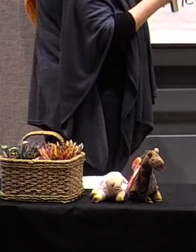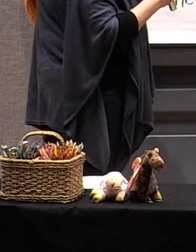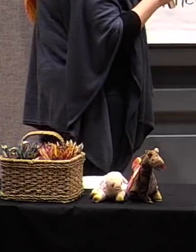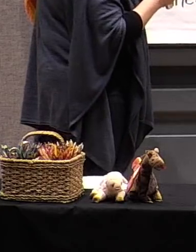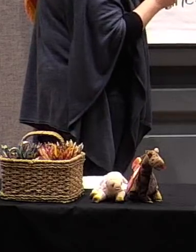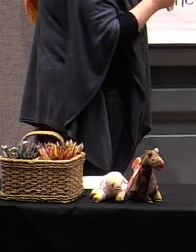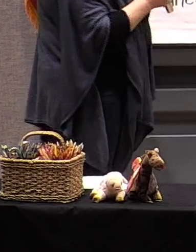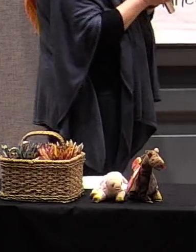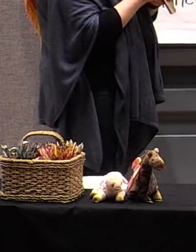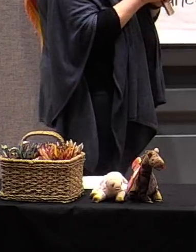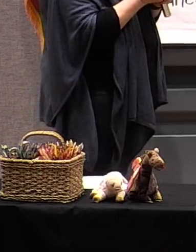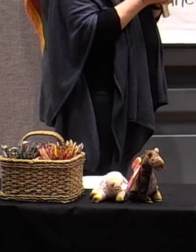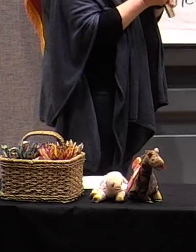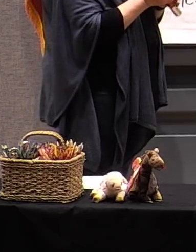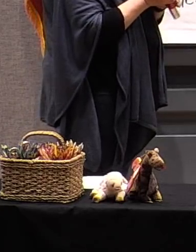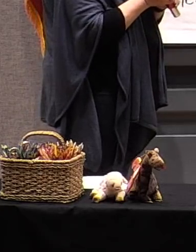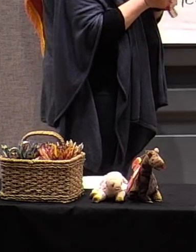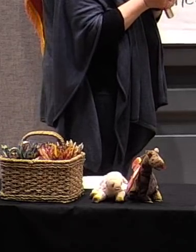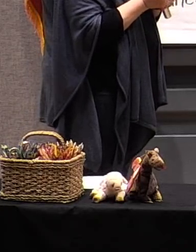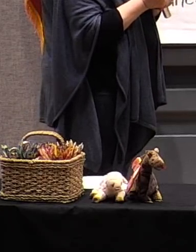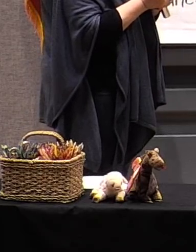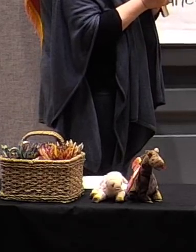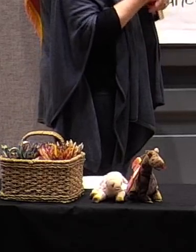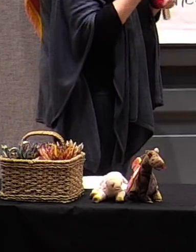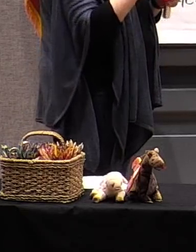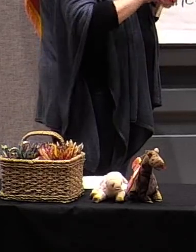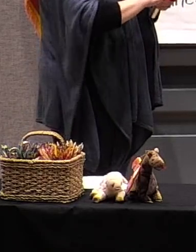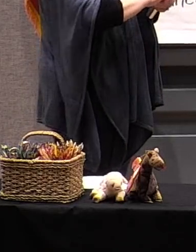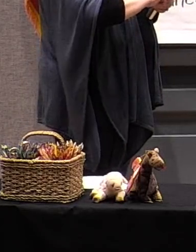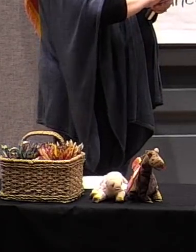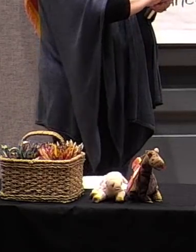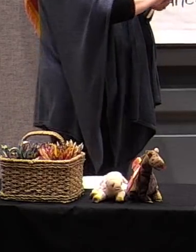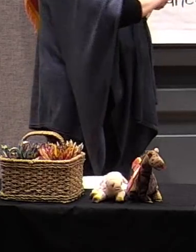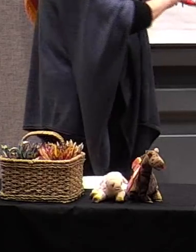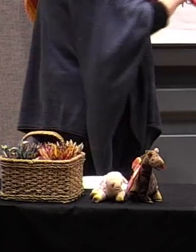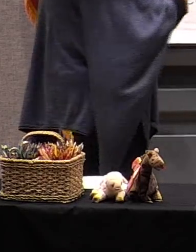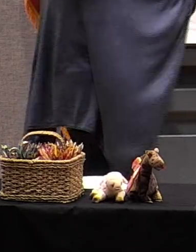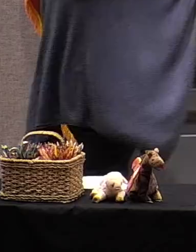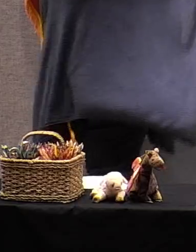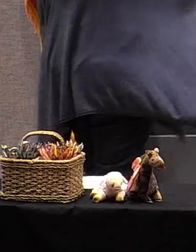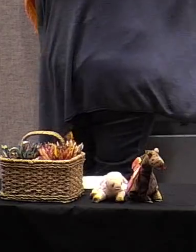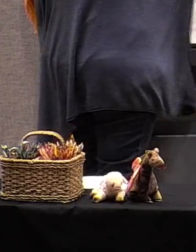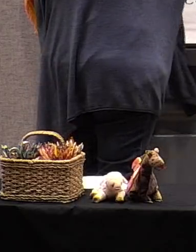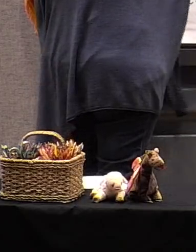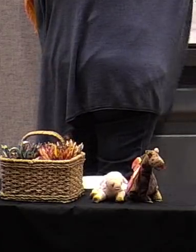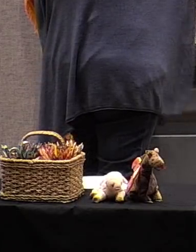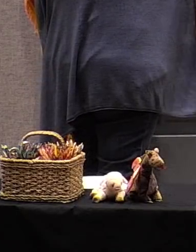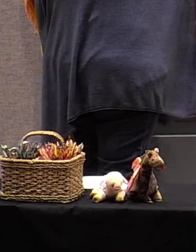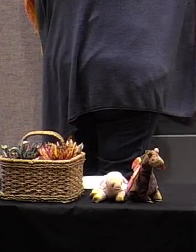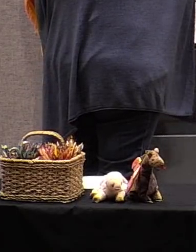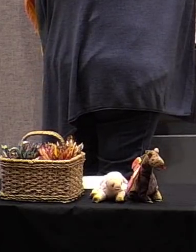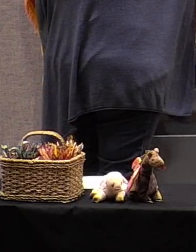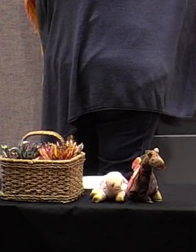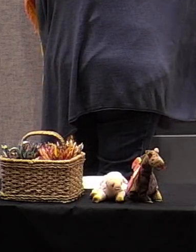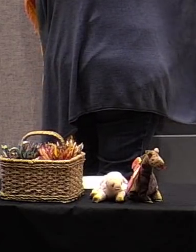What about making a card for somebody? You don't have to have a whole lot of stuff to be able to make a card, just a piece of paper